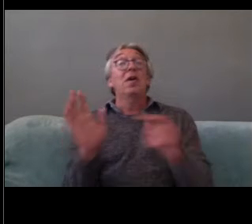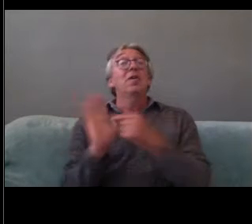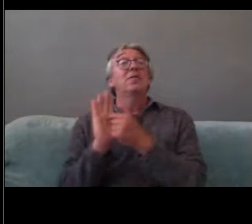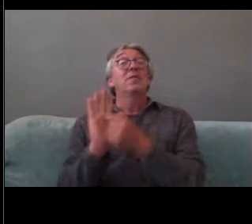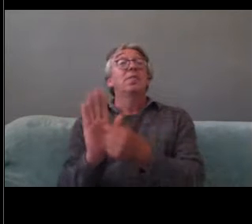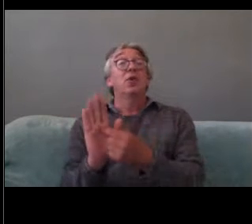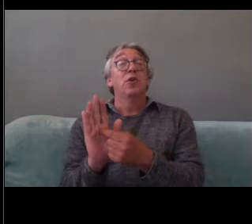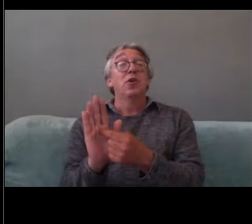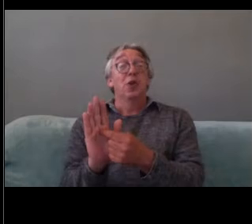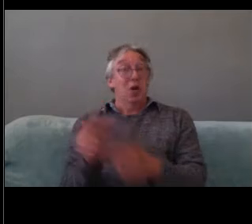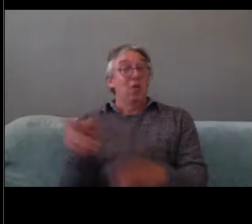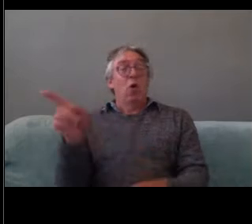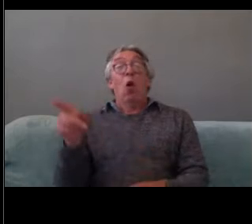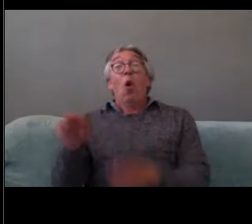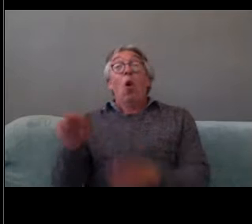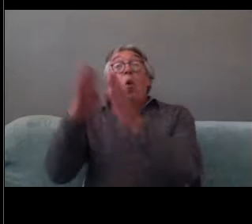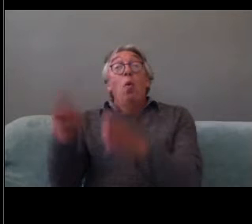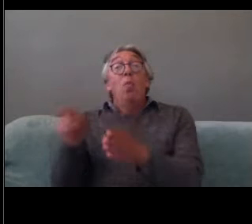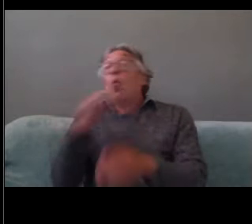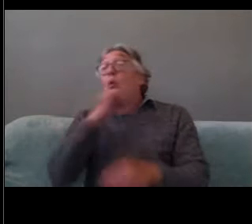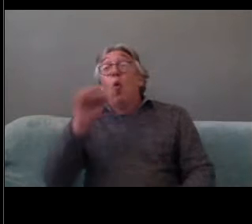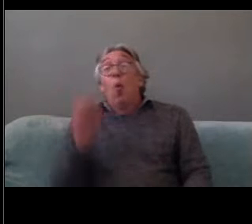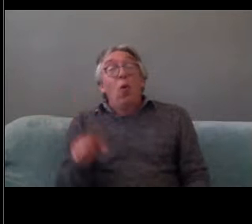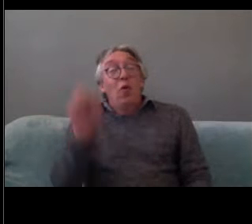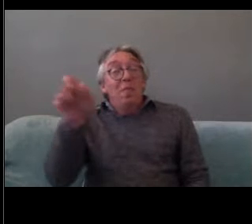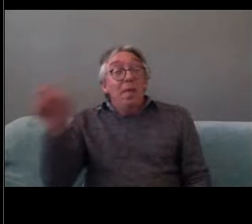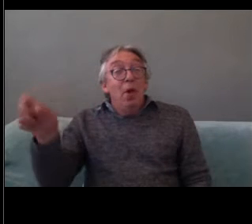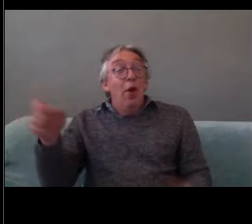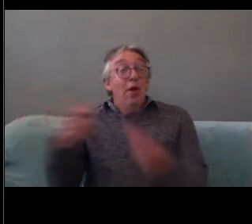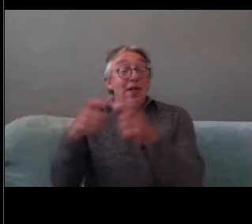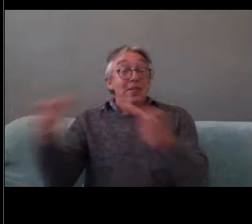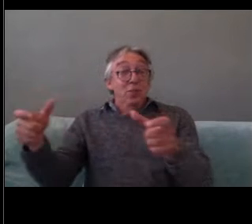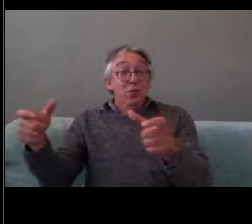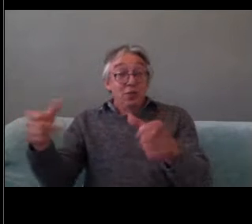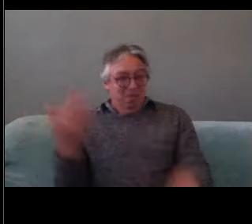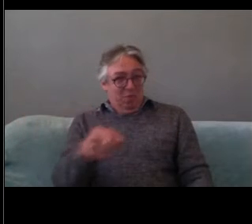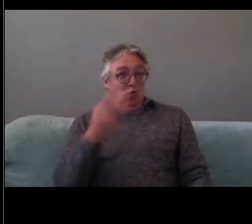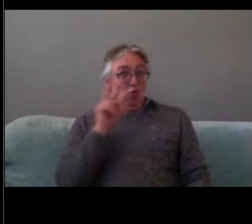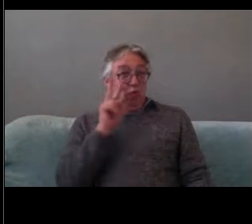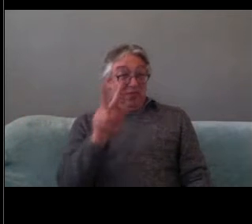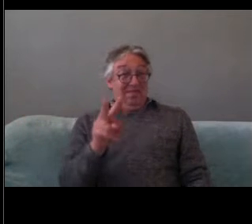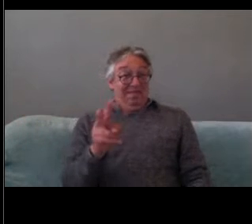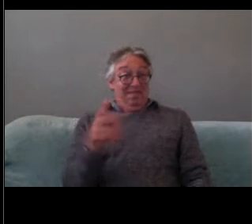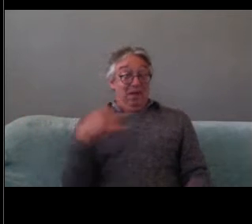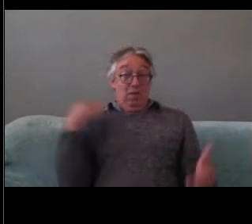there are alarming figures for the many deaths in care homes.